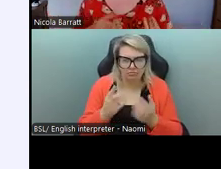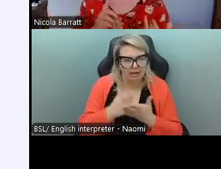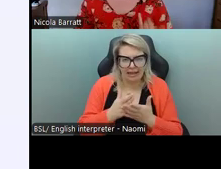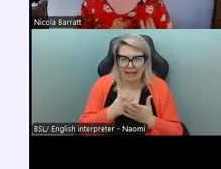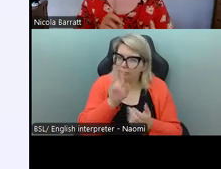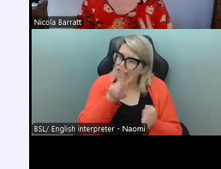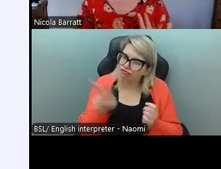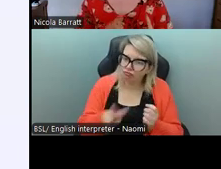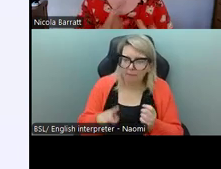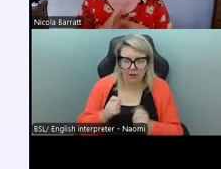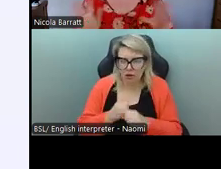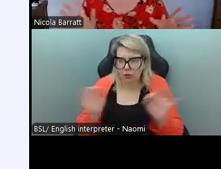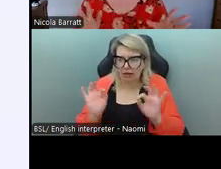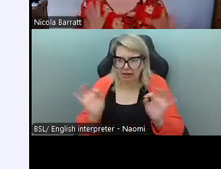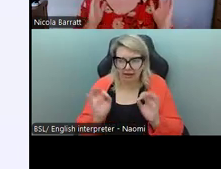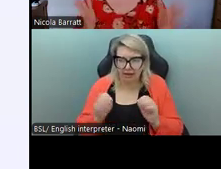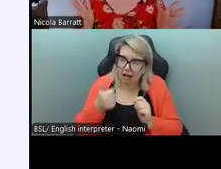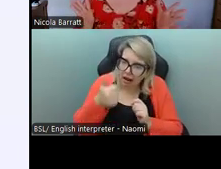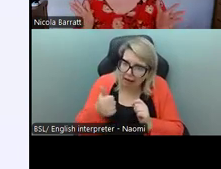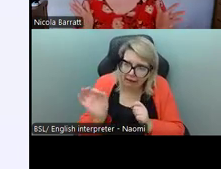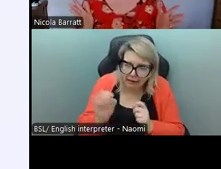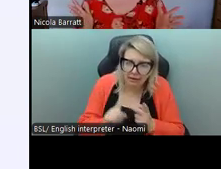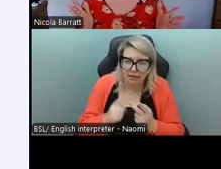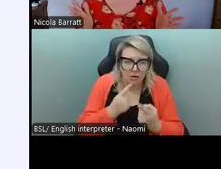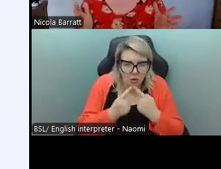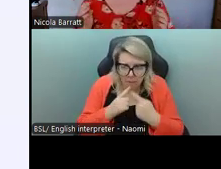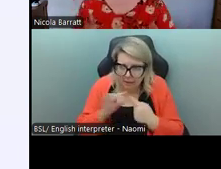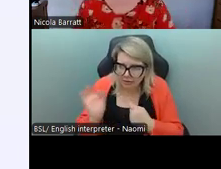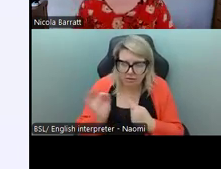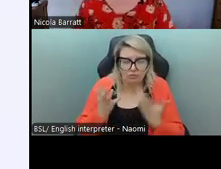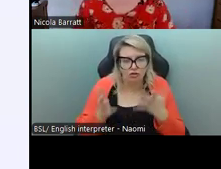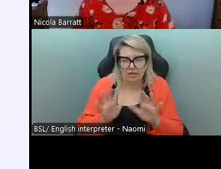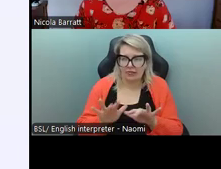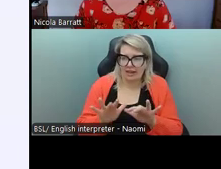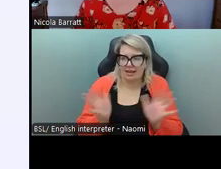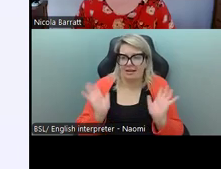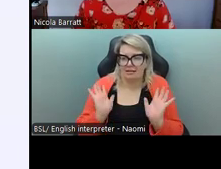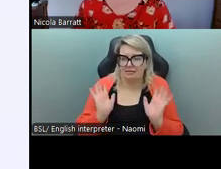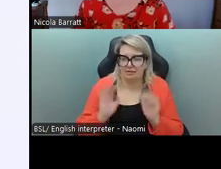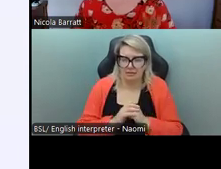not liking, commenting, anything, just being on the platform. What they did was to think,